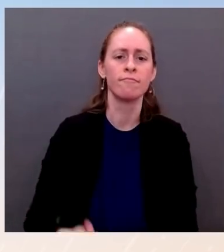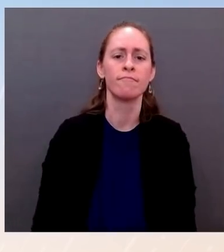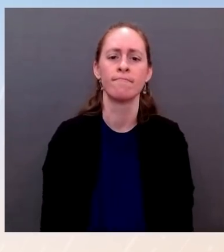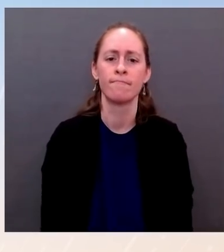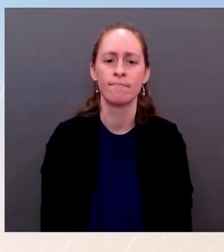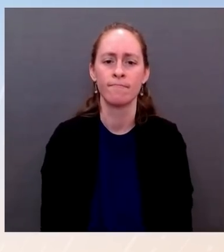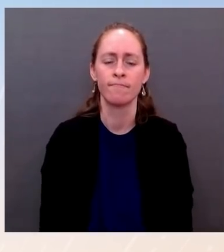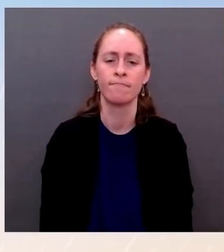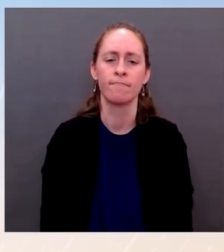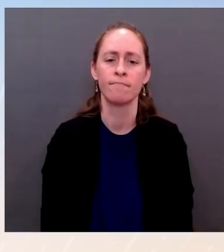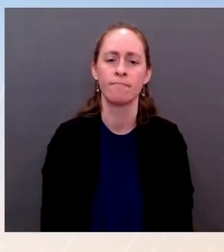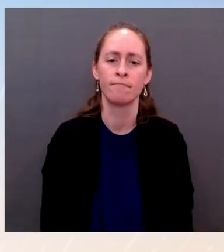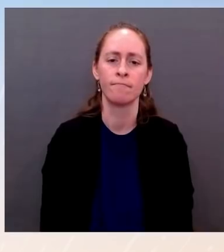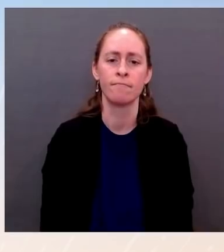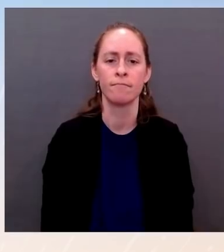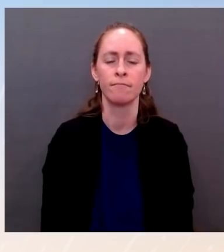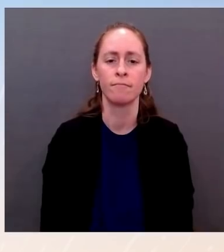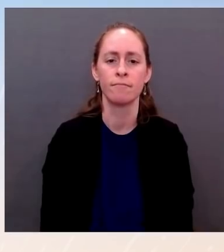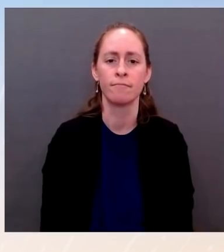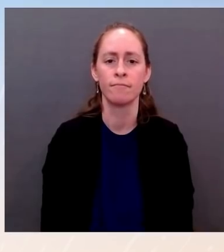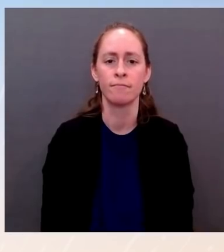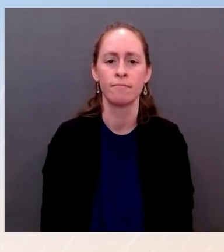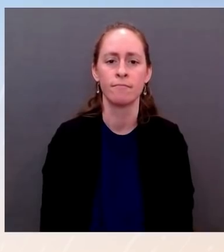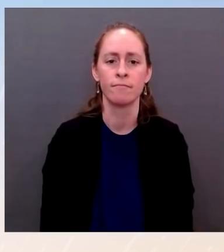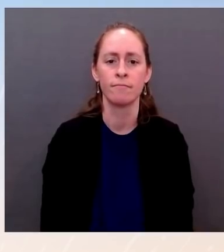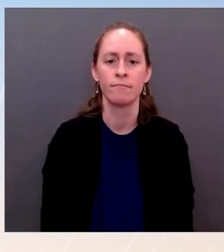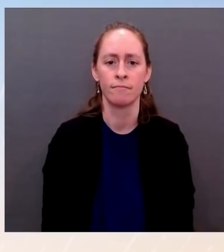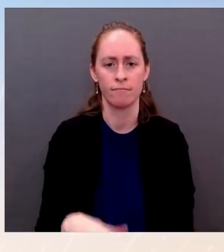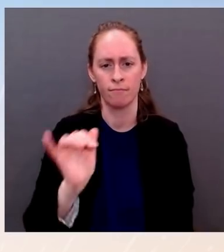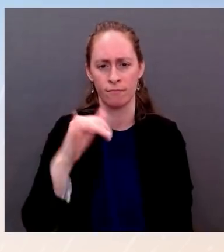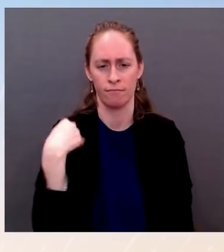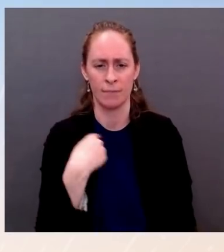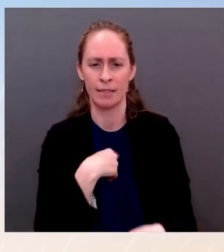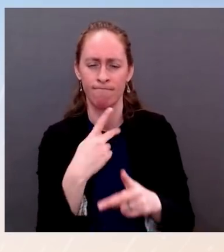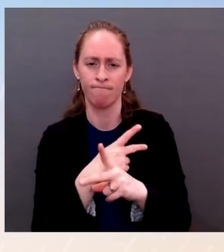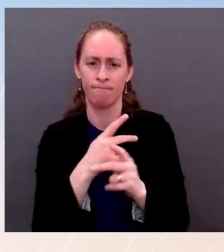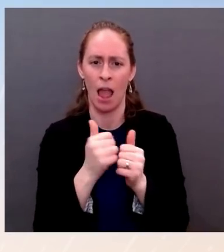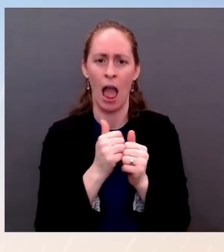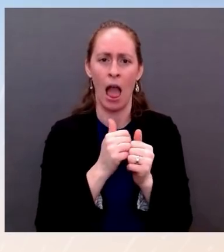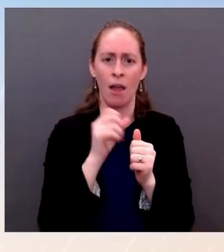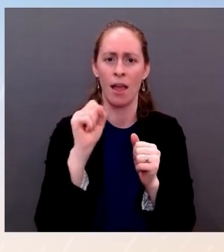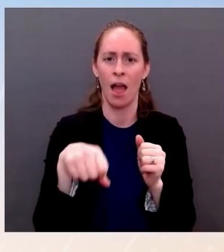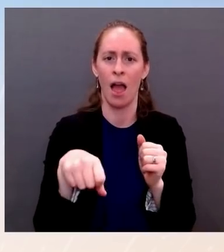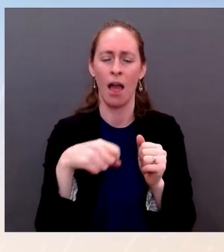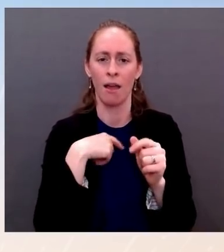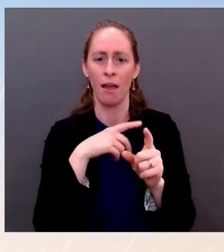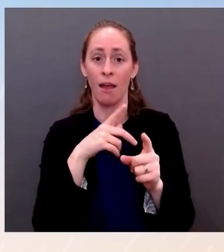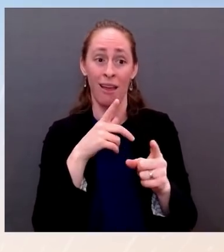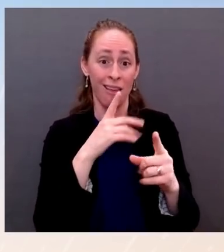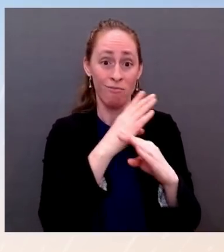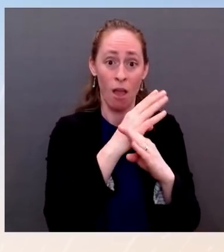so that a number of these trucks can move in different routes and be able to cross the border. So, for example,